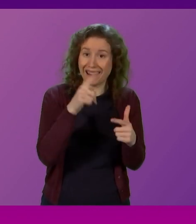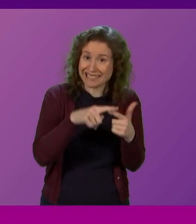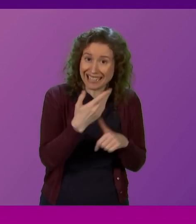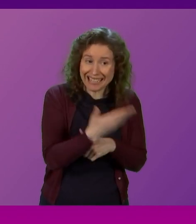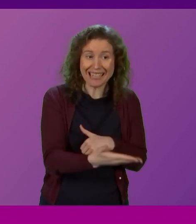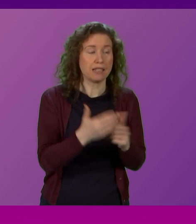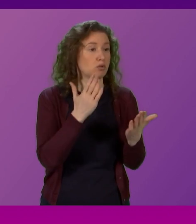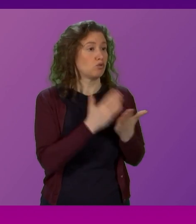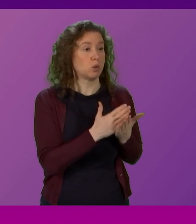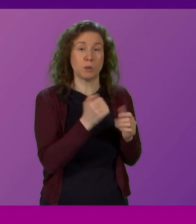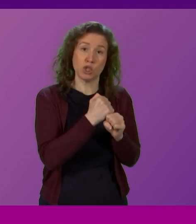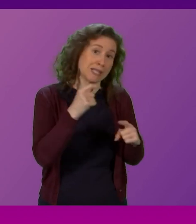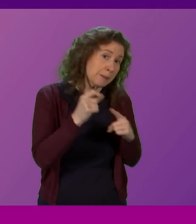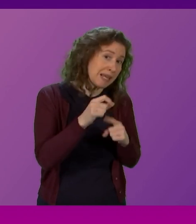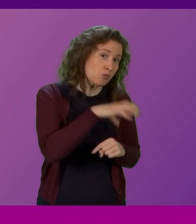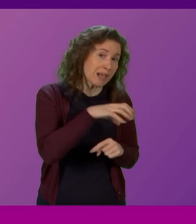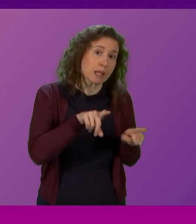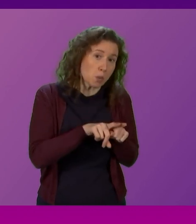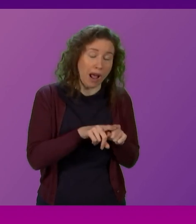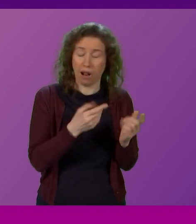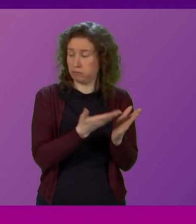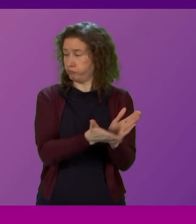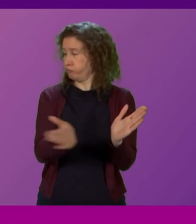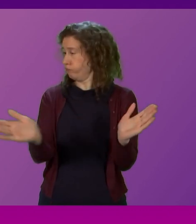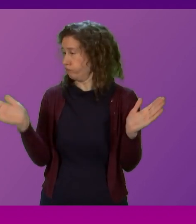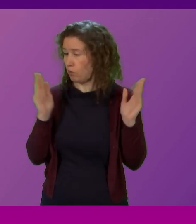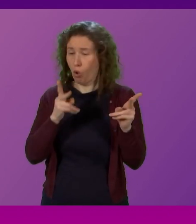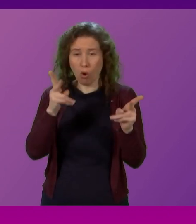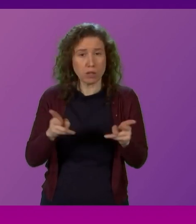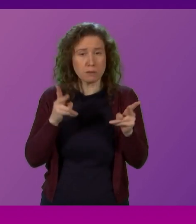emergency units, our general practices and across our hospitals and other healthcare